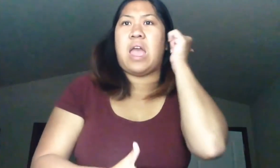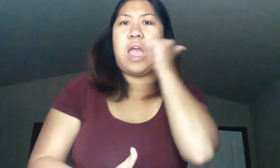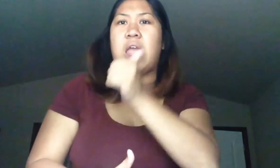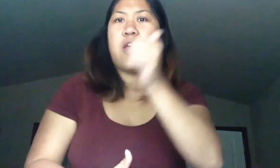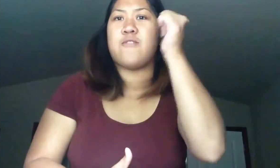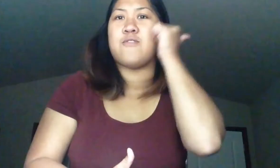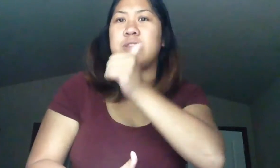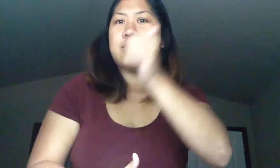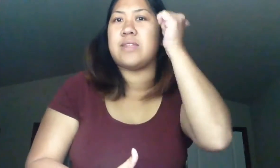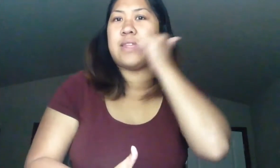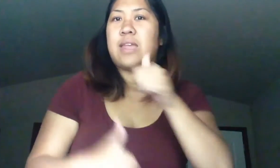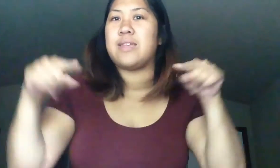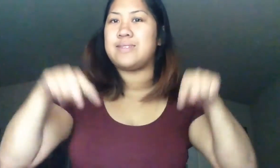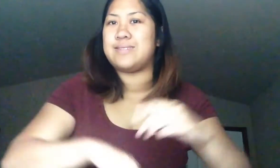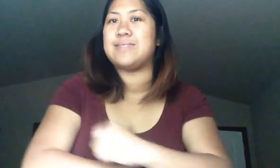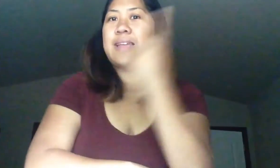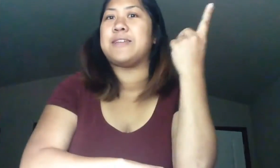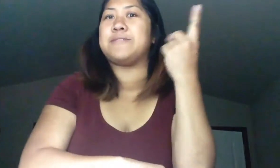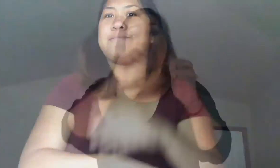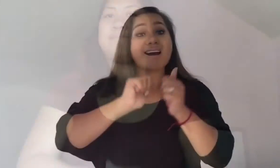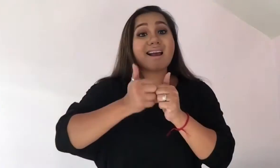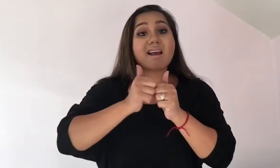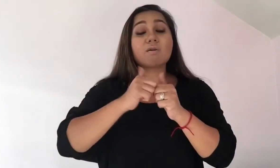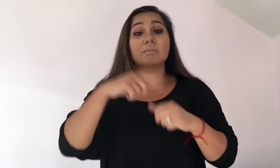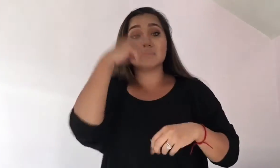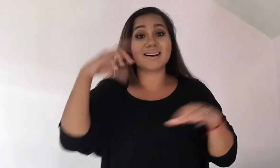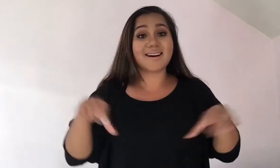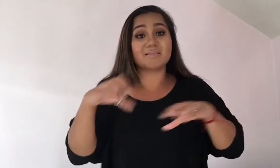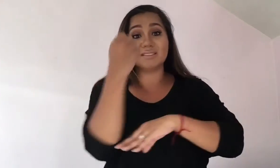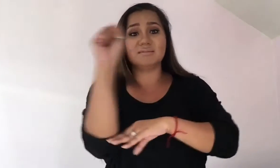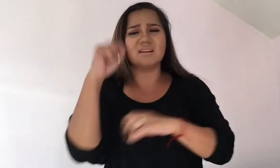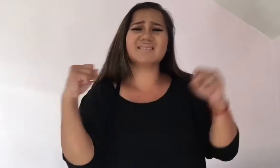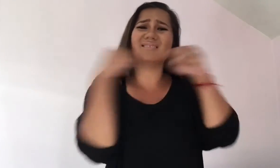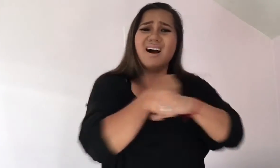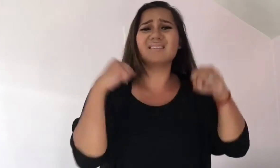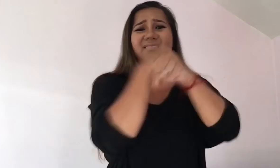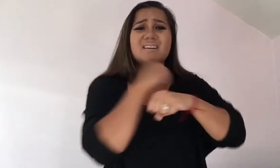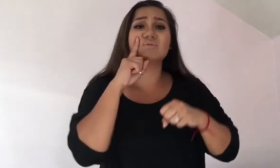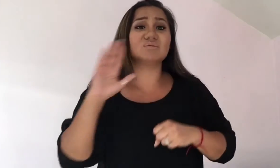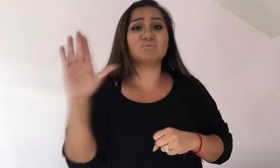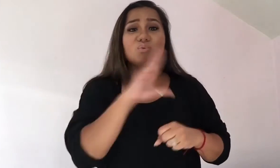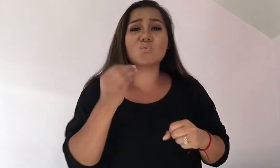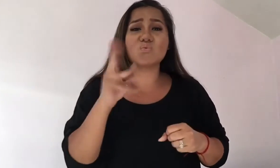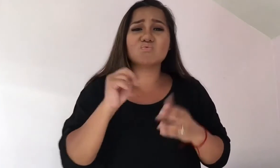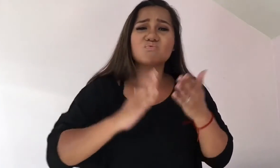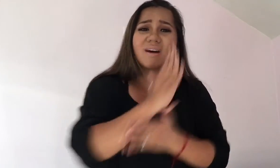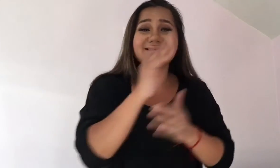that continues to this day. In fighting for their own rights, Black activists have